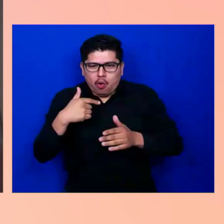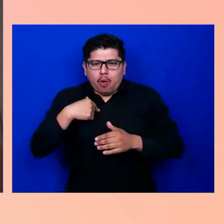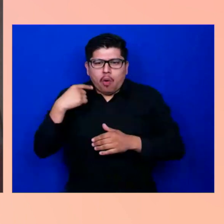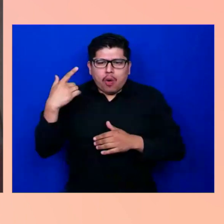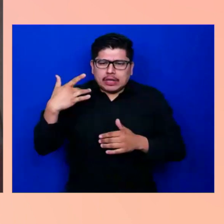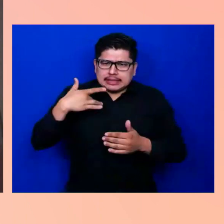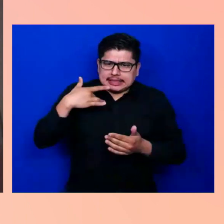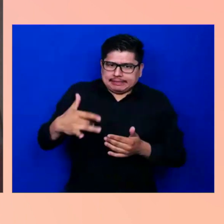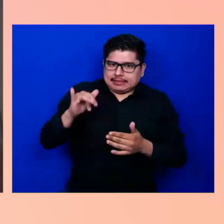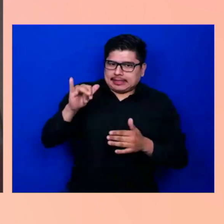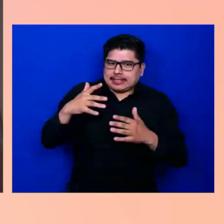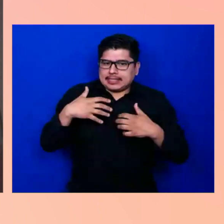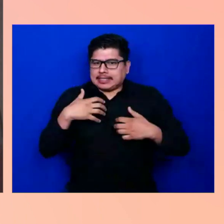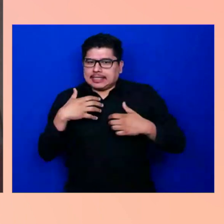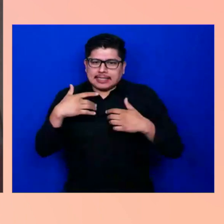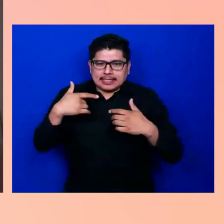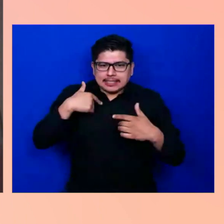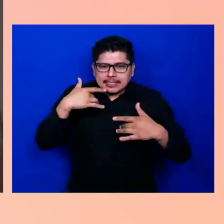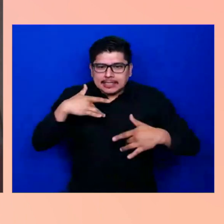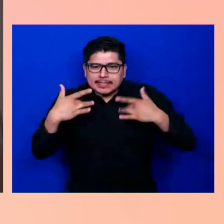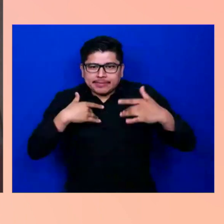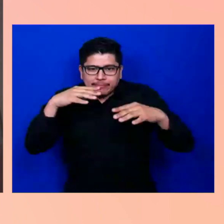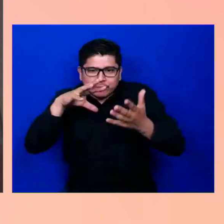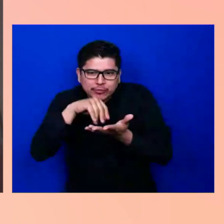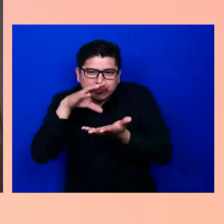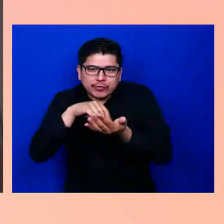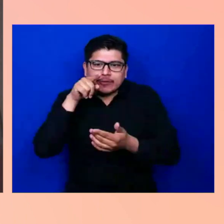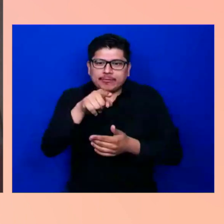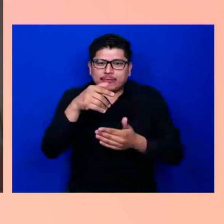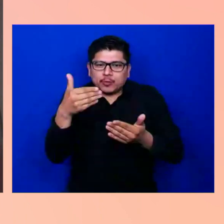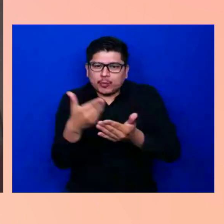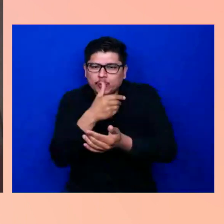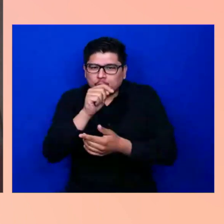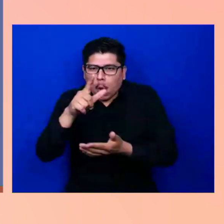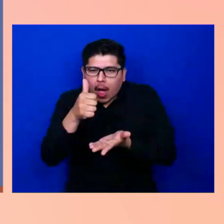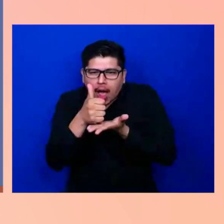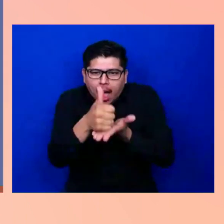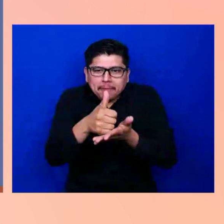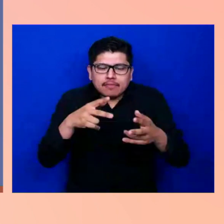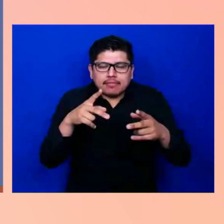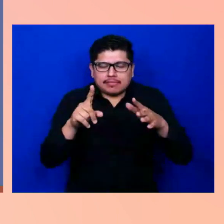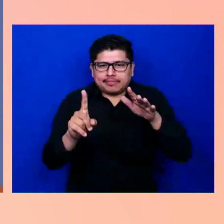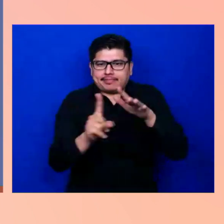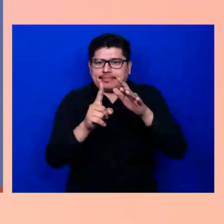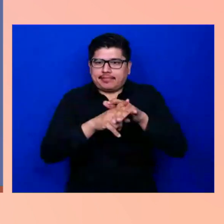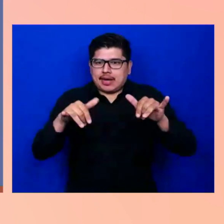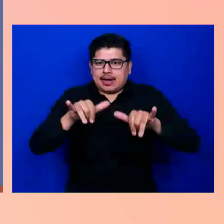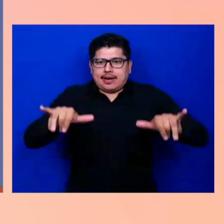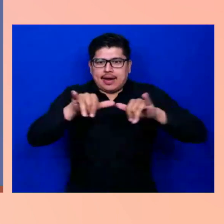has new tooling to help find the most common accessibility issues. What I'm showing on screen here